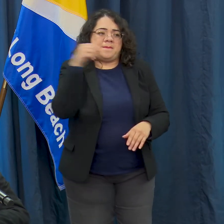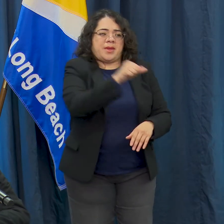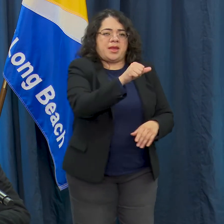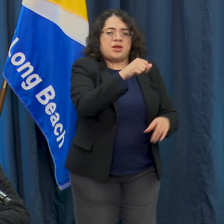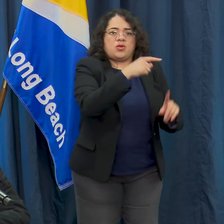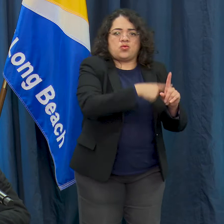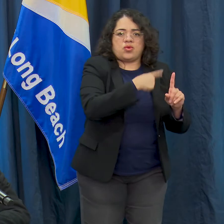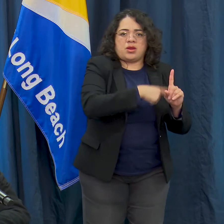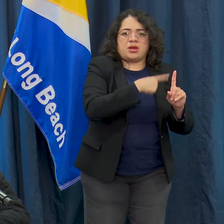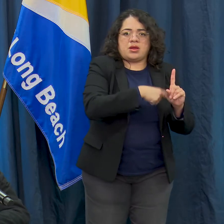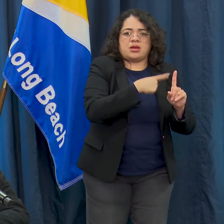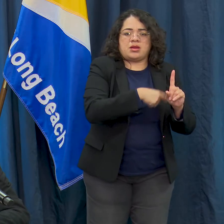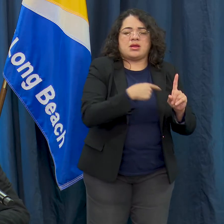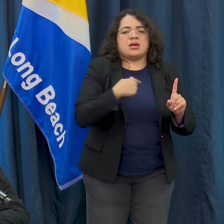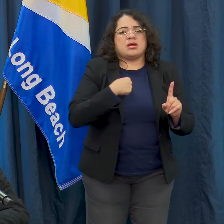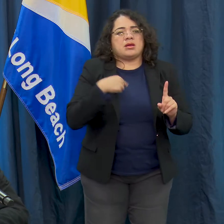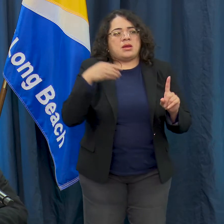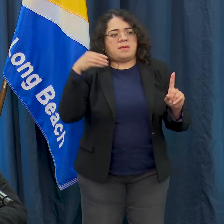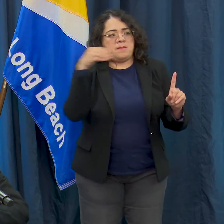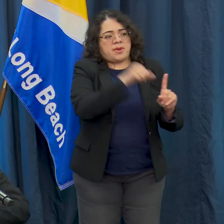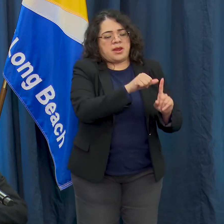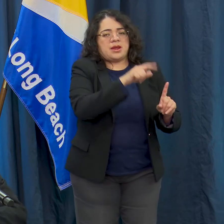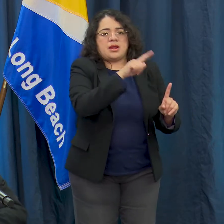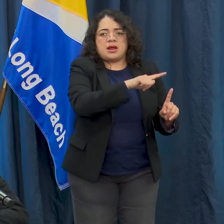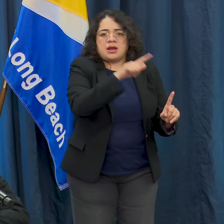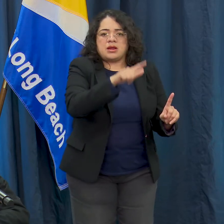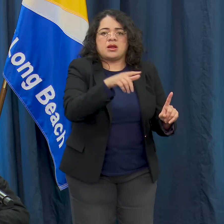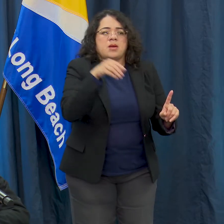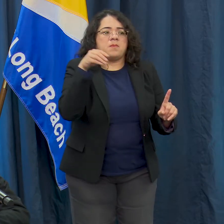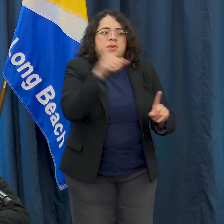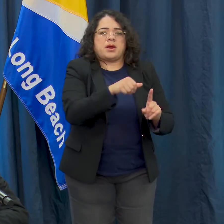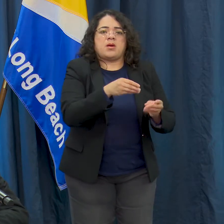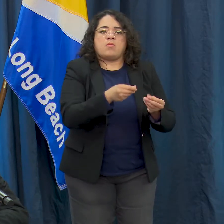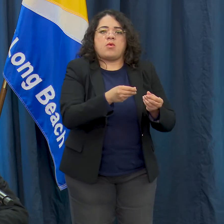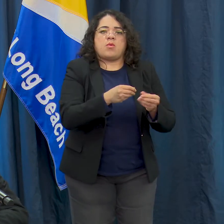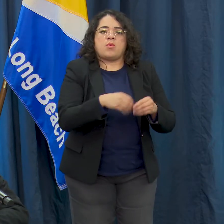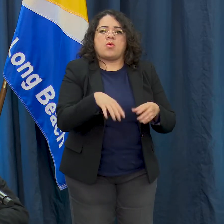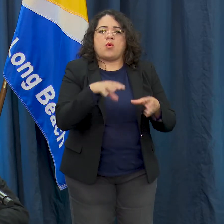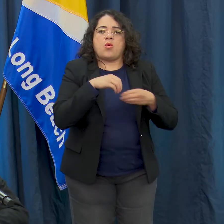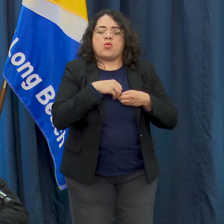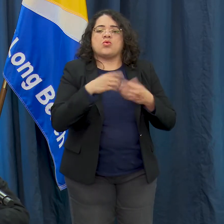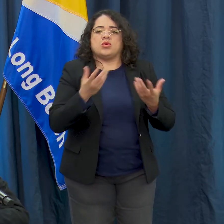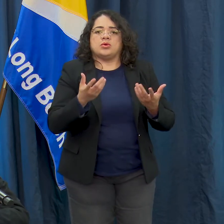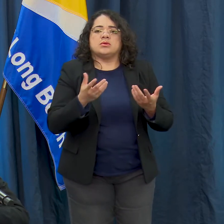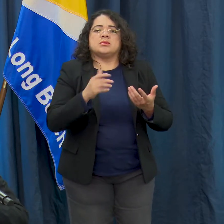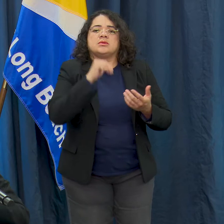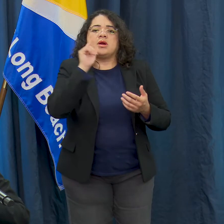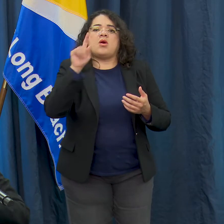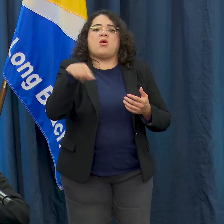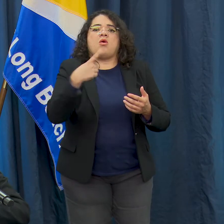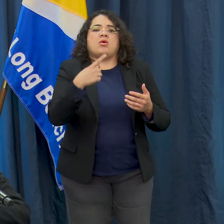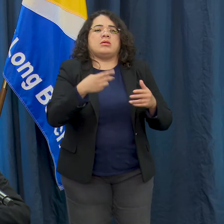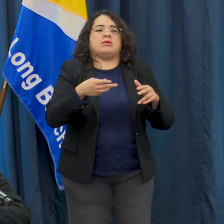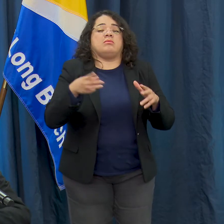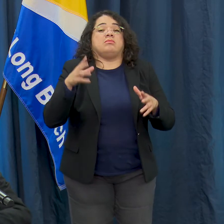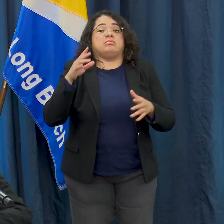pay you know their landlords and the property owners the rent and that it's not all just compiling at the end which is gonna